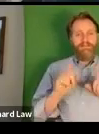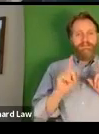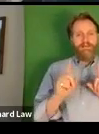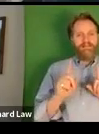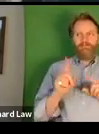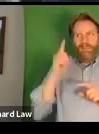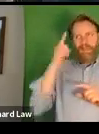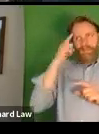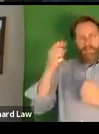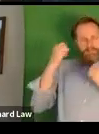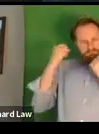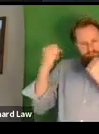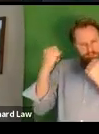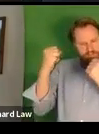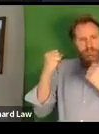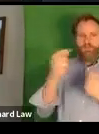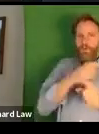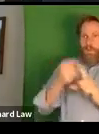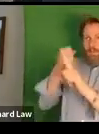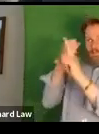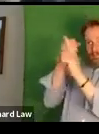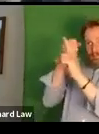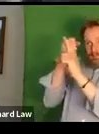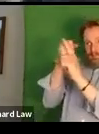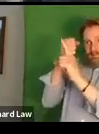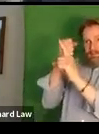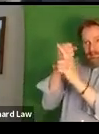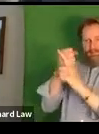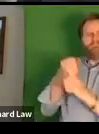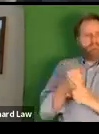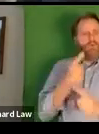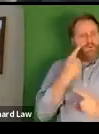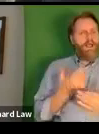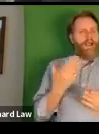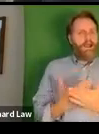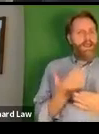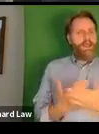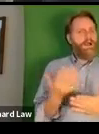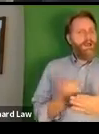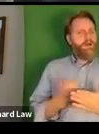we have pushed on this and this is about the fourth or fifth time I've read this